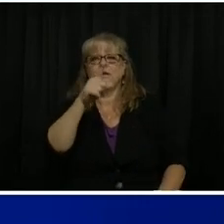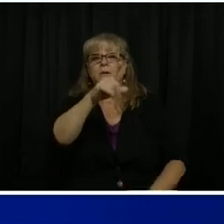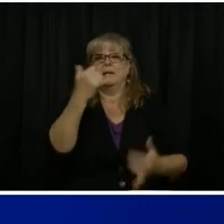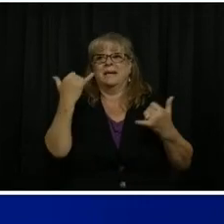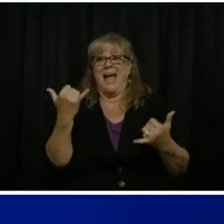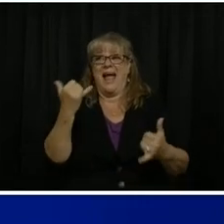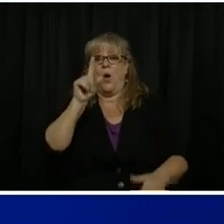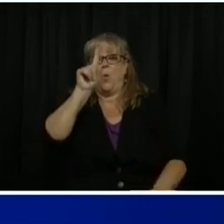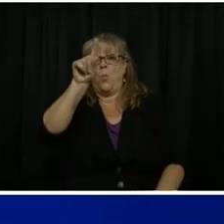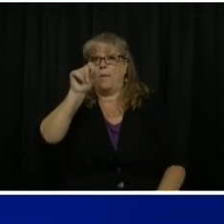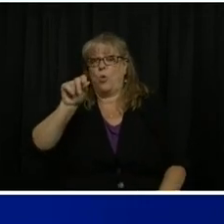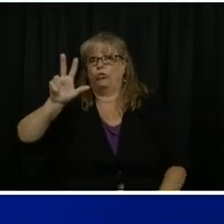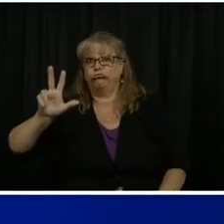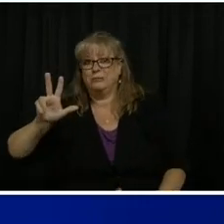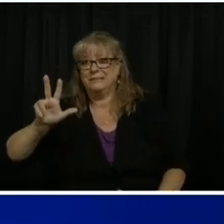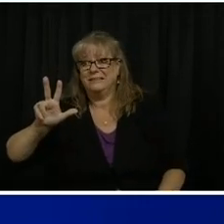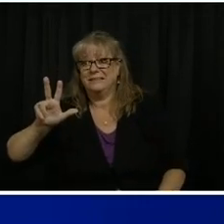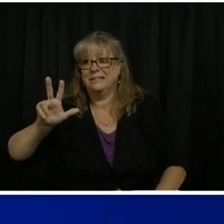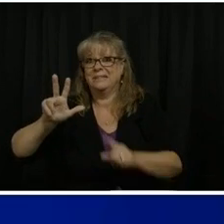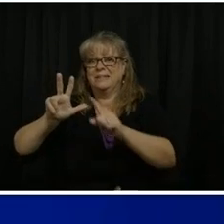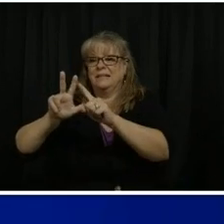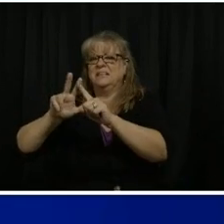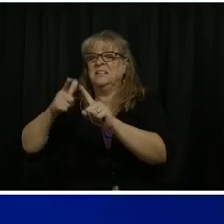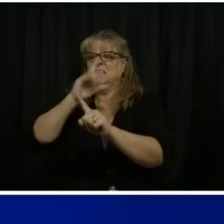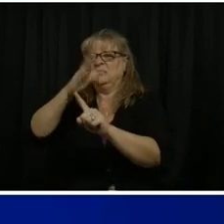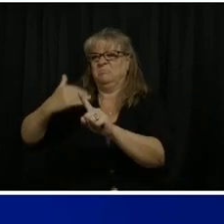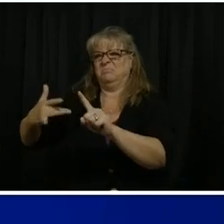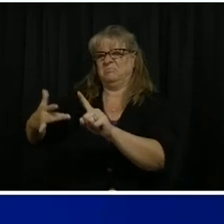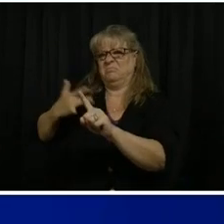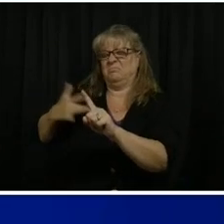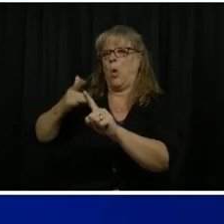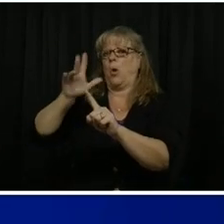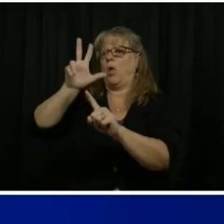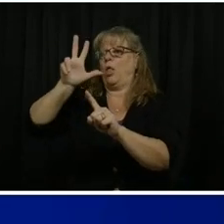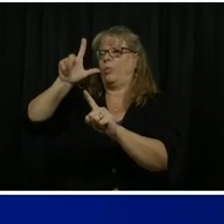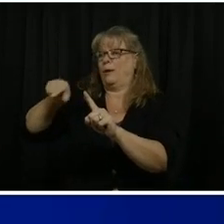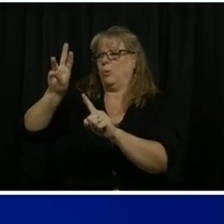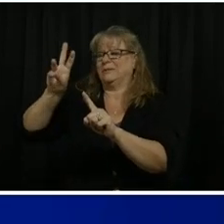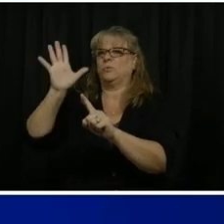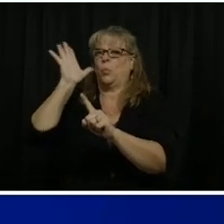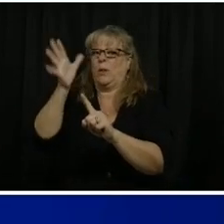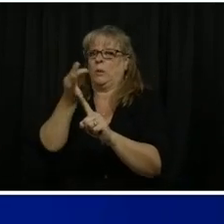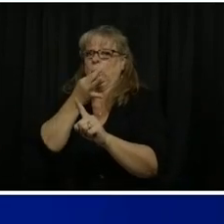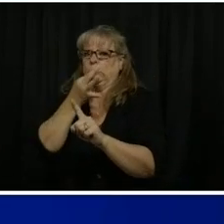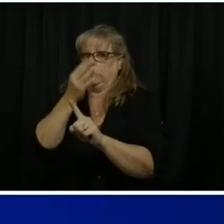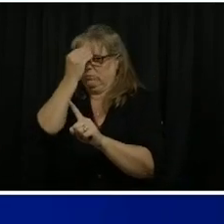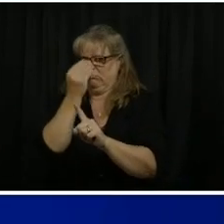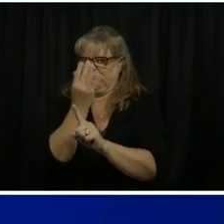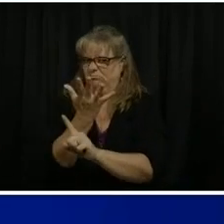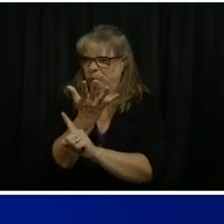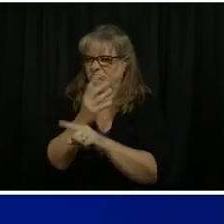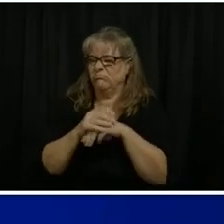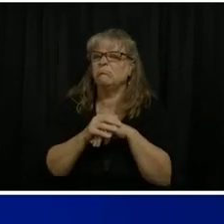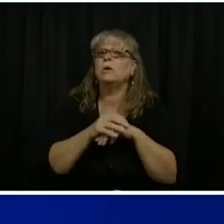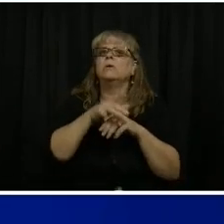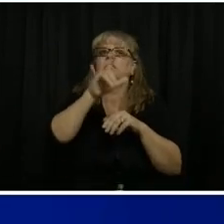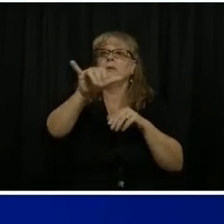YOU CAN SEE THAT SEVERAL WEEKS AGO, OUR REPRODUCTIVE NUMBER WAS LESS THAN ONE. TWO WEEKS AGO IT WAS JUST ABOVE ONE. ONE WEEK AGO IT INCREASED TO